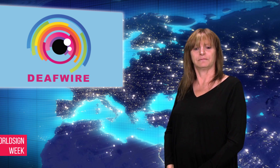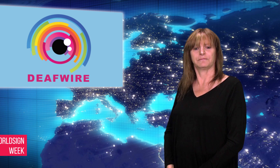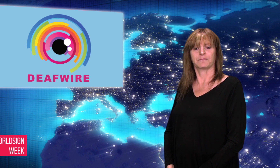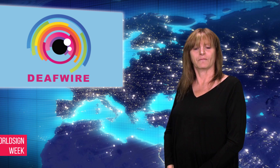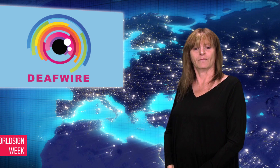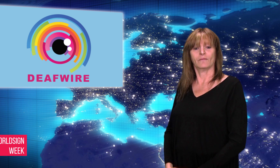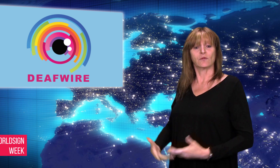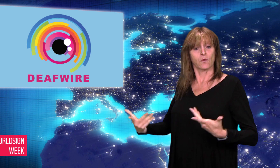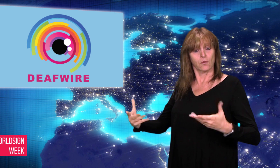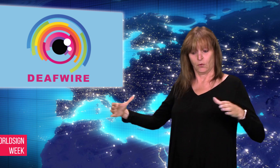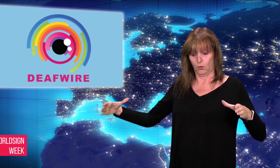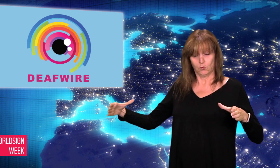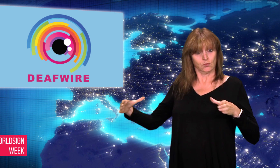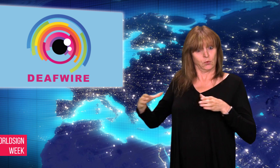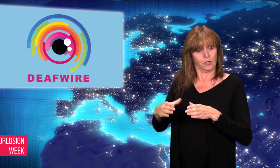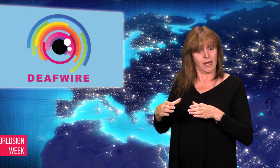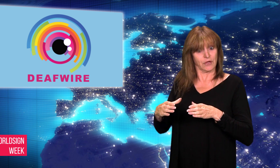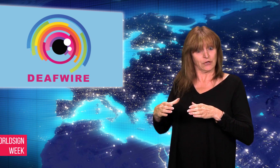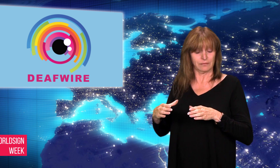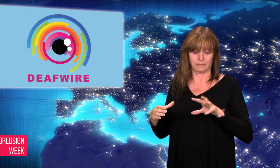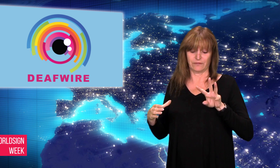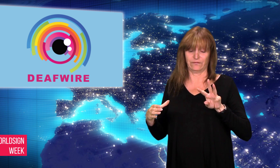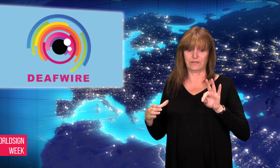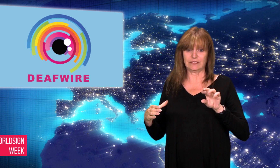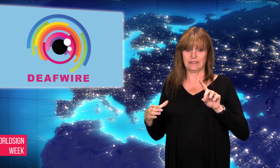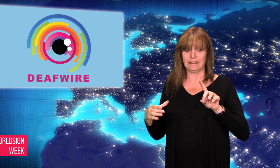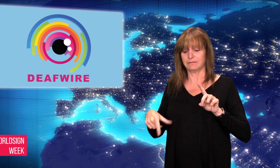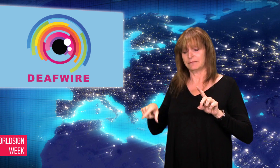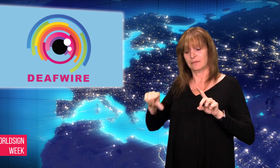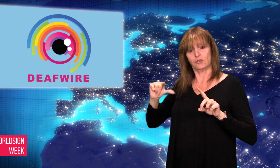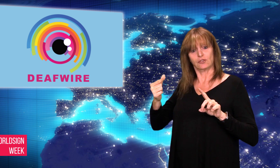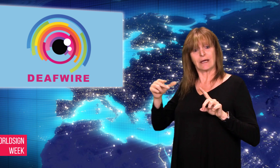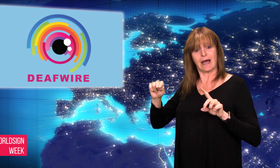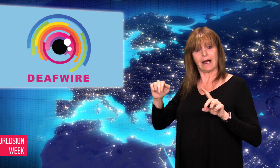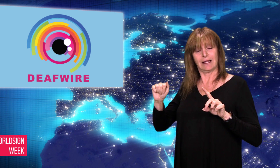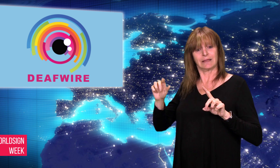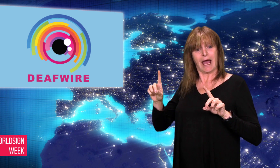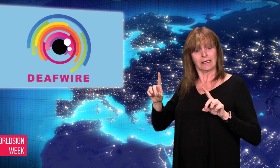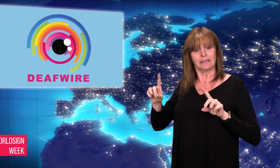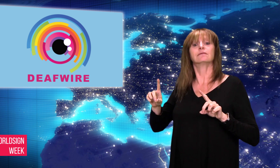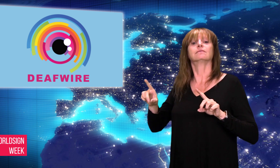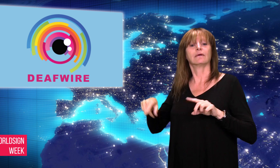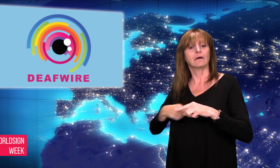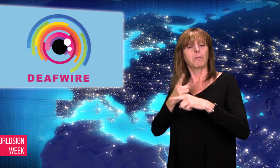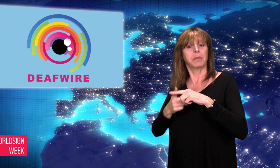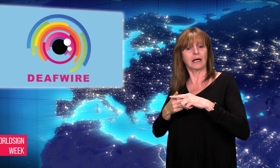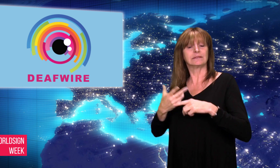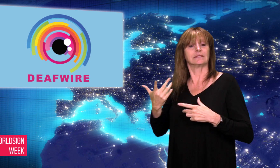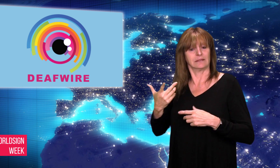anniversary, the reception was